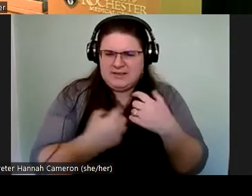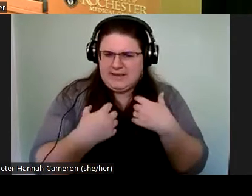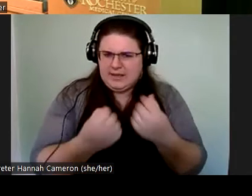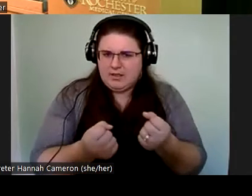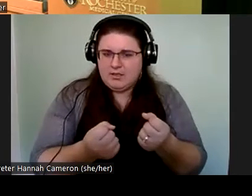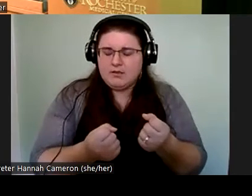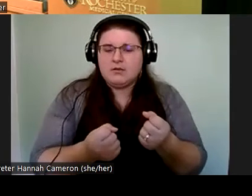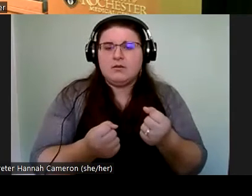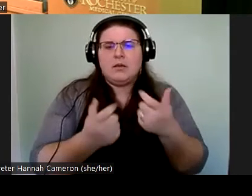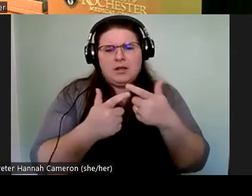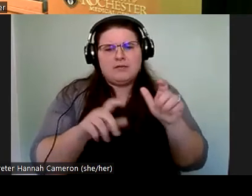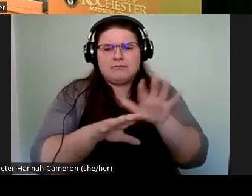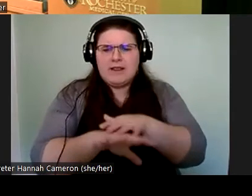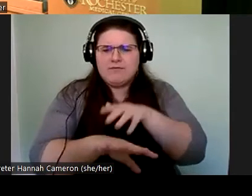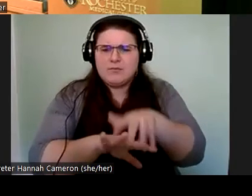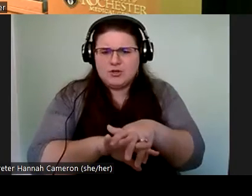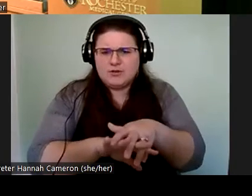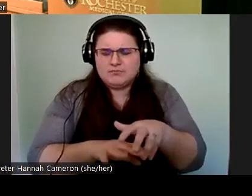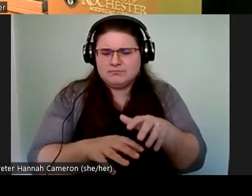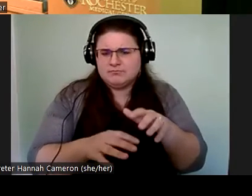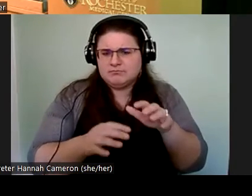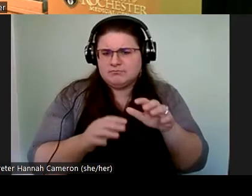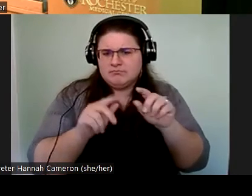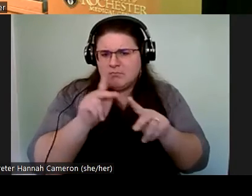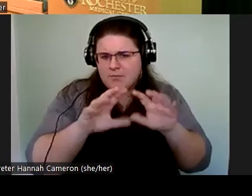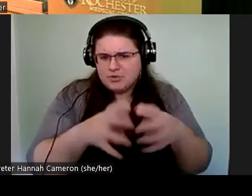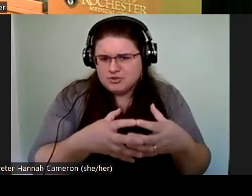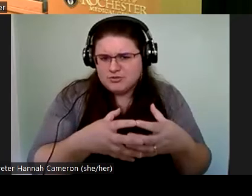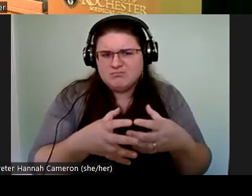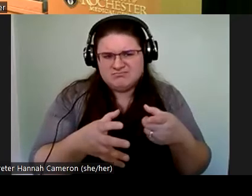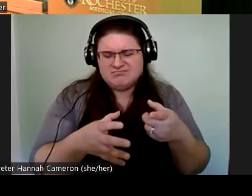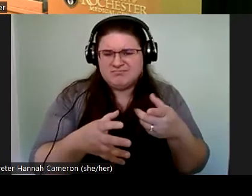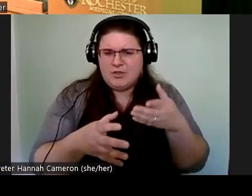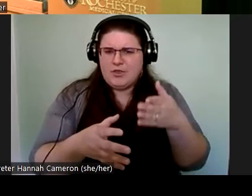Twin Cities and so you know doing Spirit doll workshops and doing healing circles are things